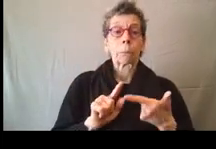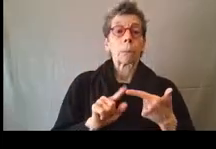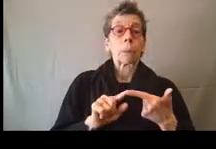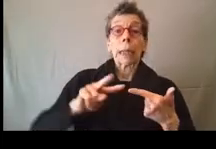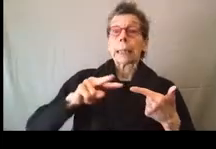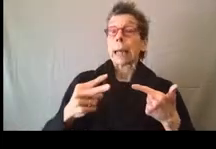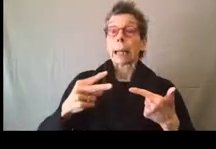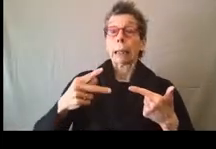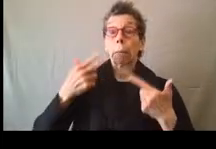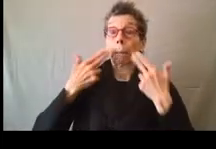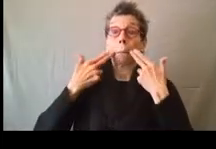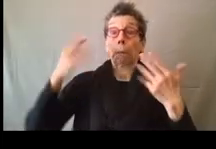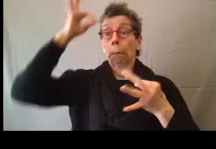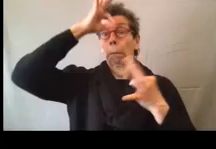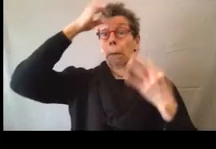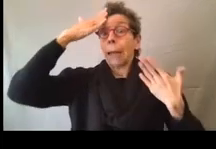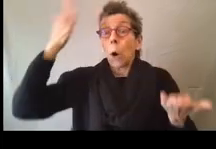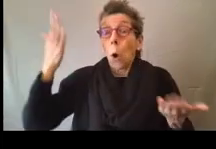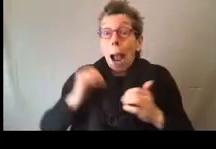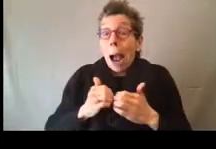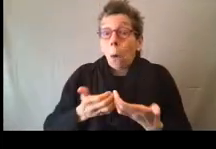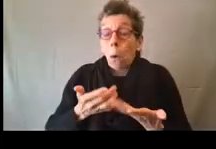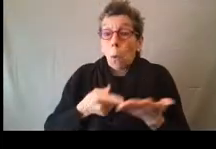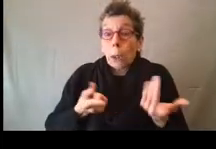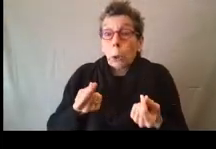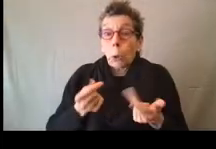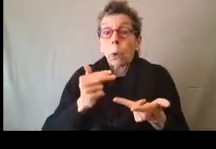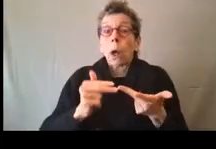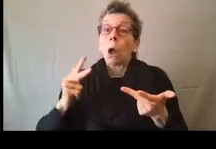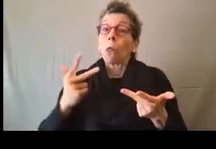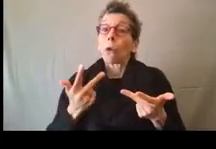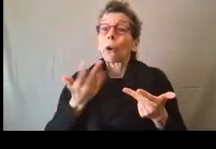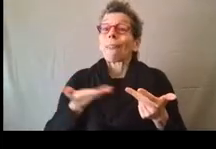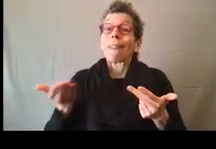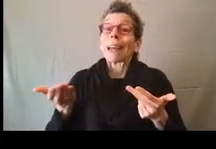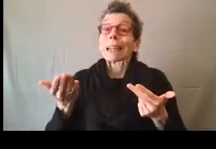how to do because lack of knowledge. And third, things that they wouldn't do because of culture.